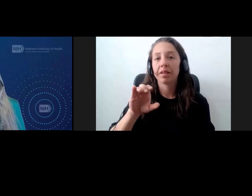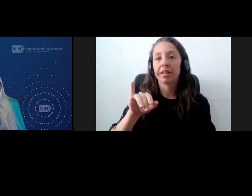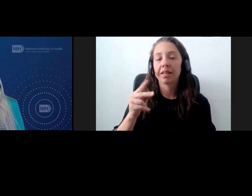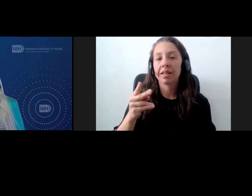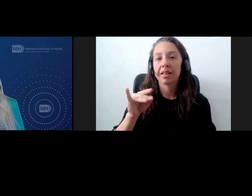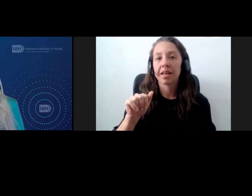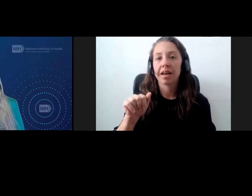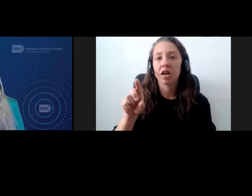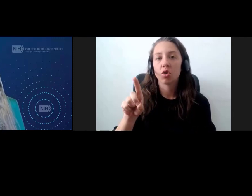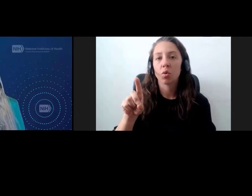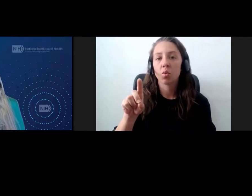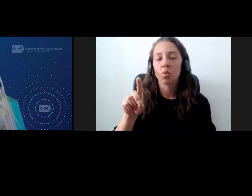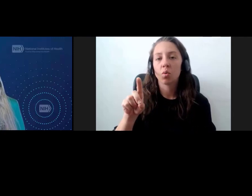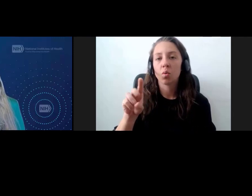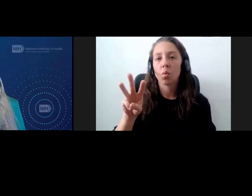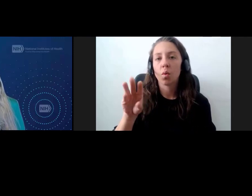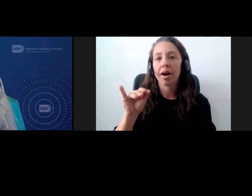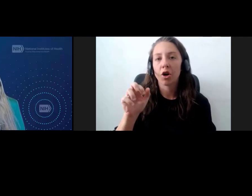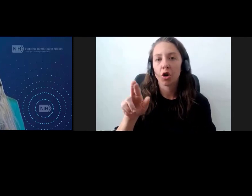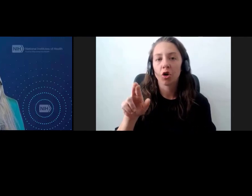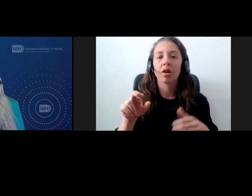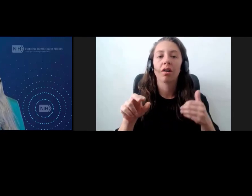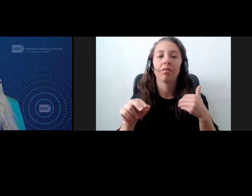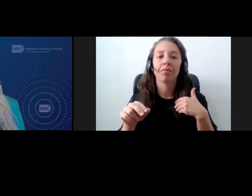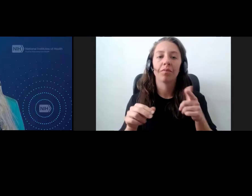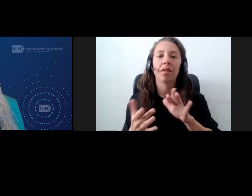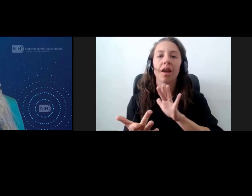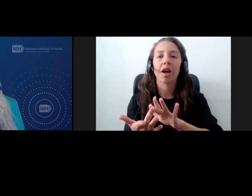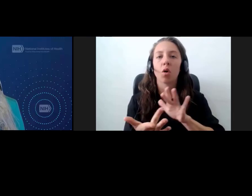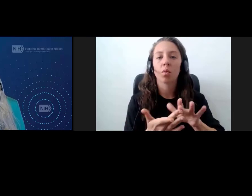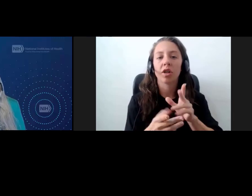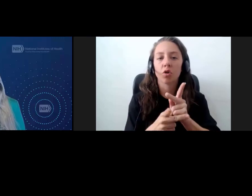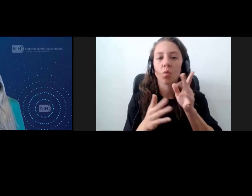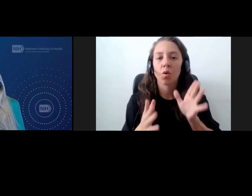for NIH's Office of Extramural Research, also known as OER.